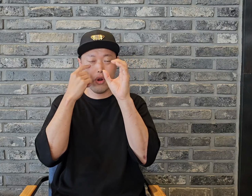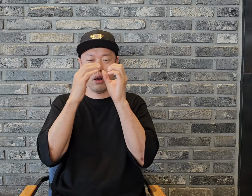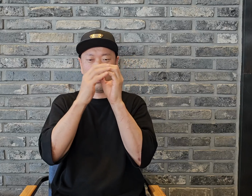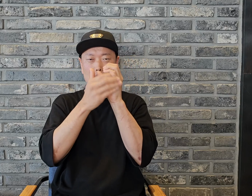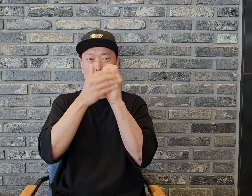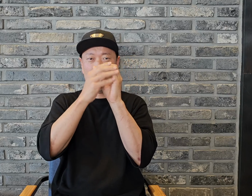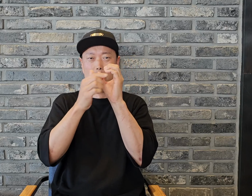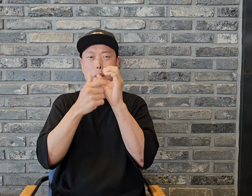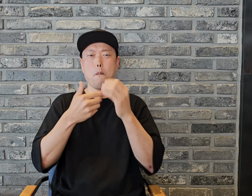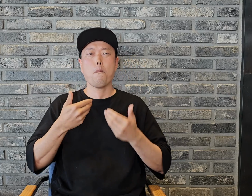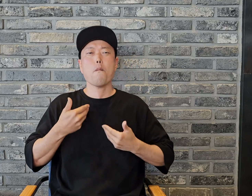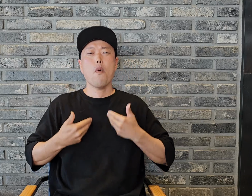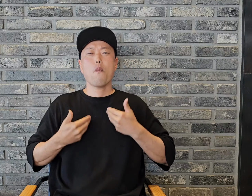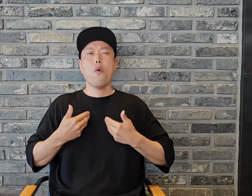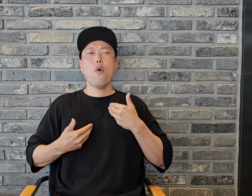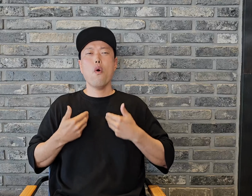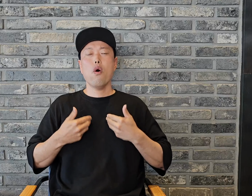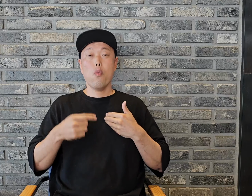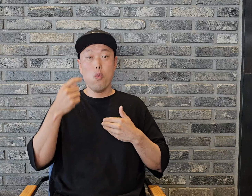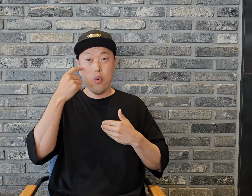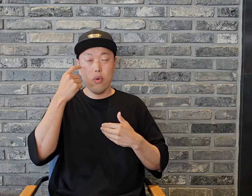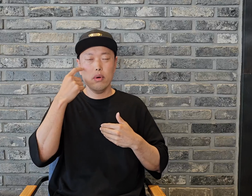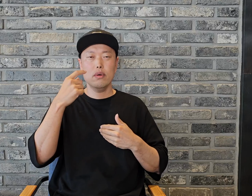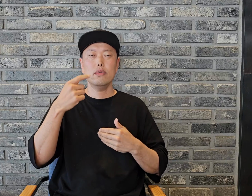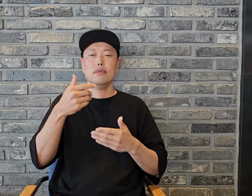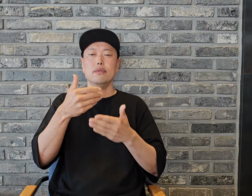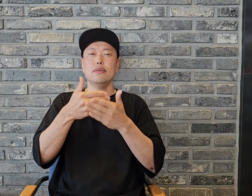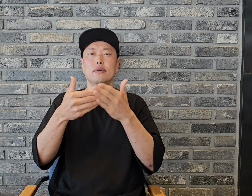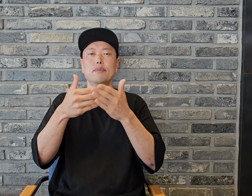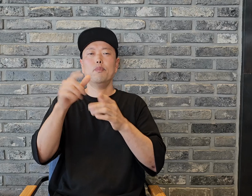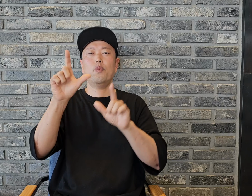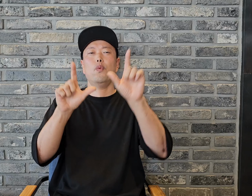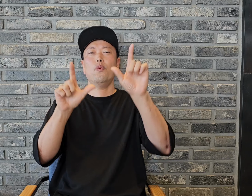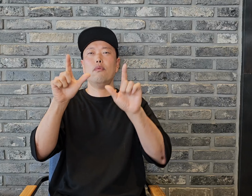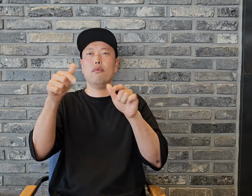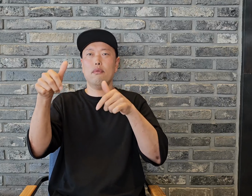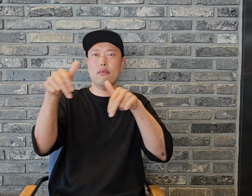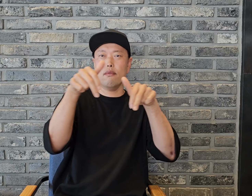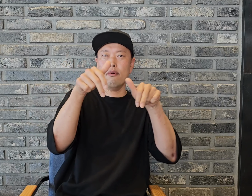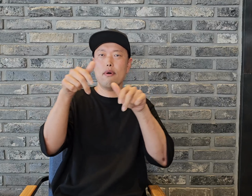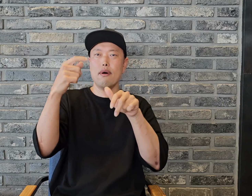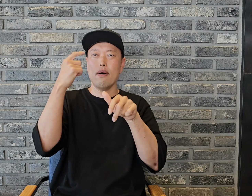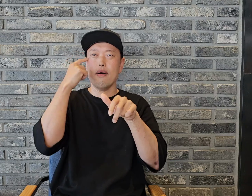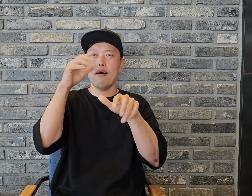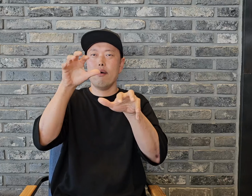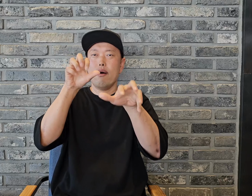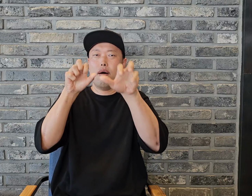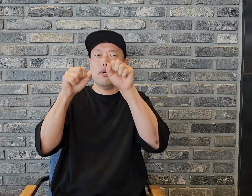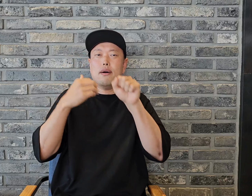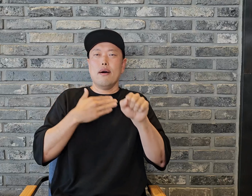The viewers' eyes will be busy. If you express it as if you were drawing a picture,